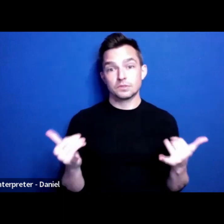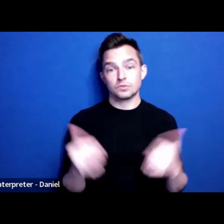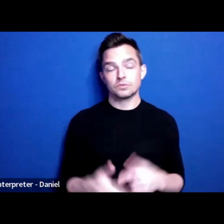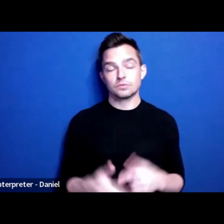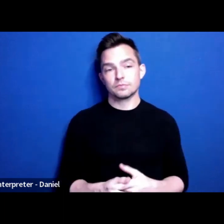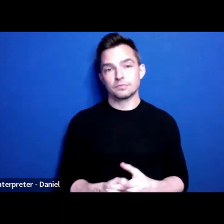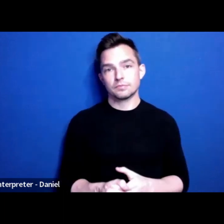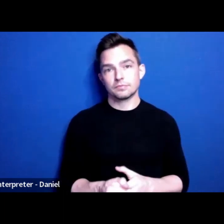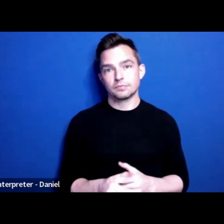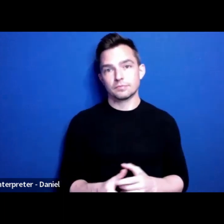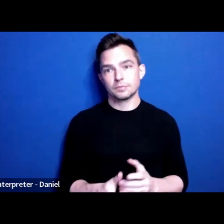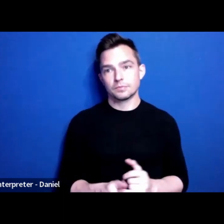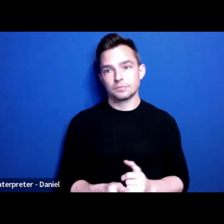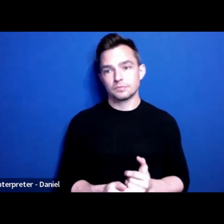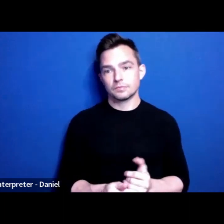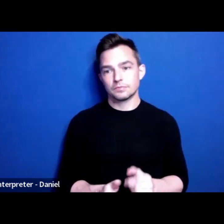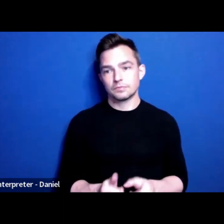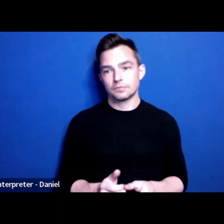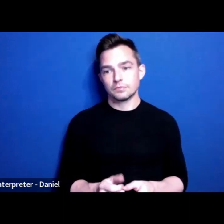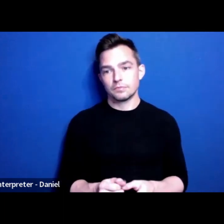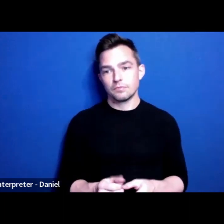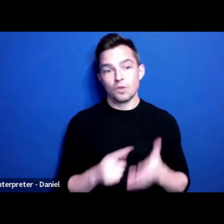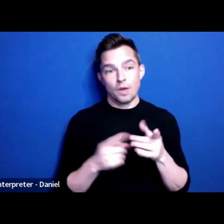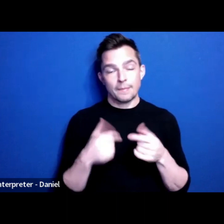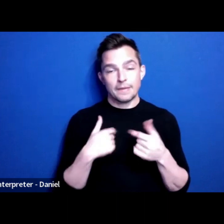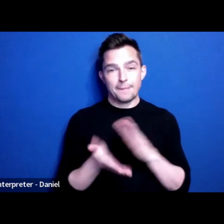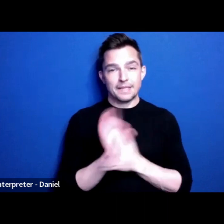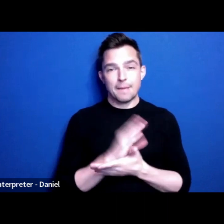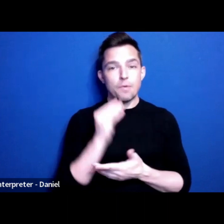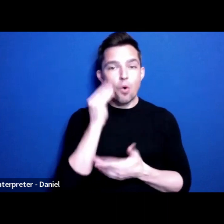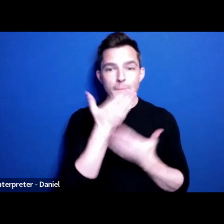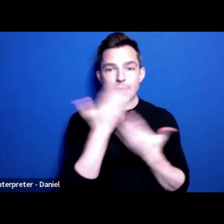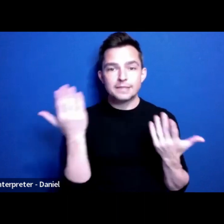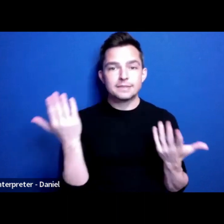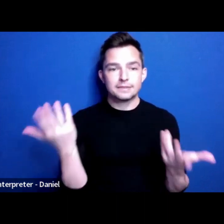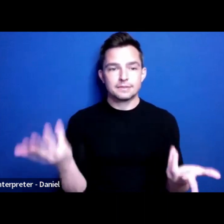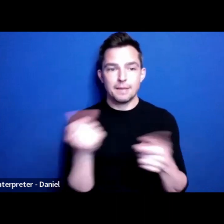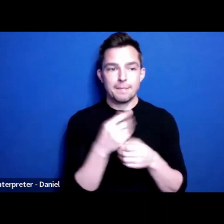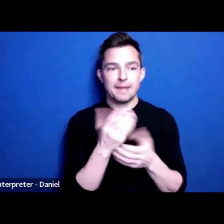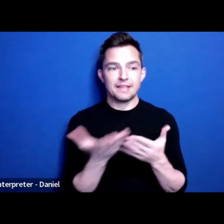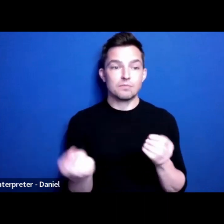is, what happened is I became homeless. So it made things even more difficult because